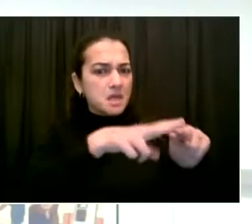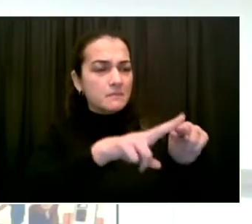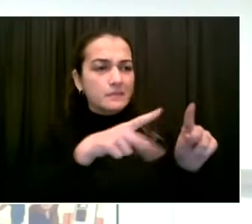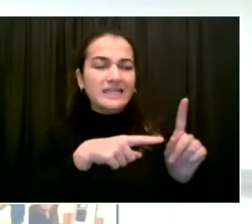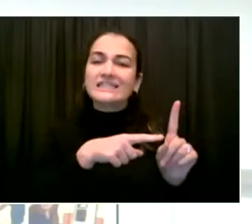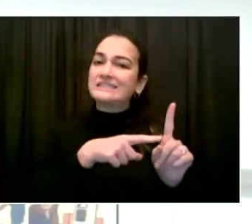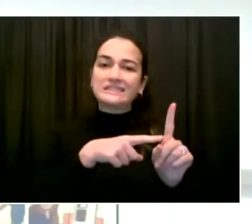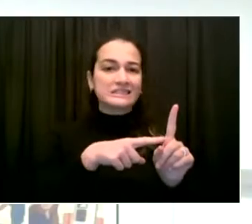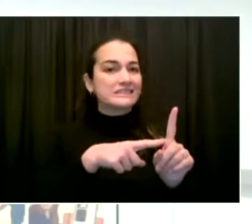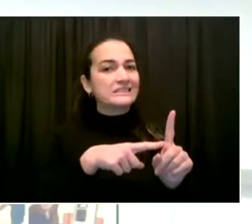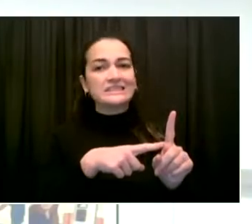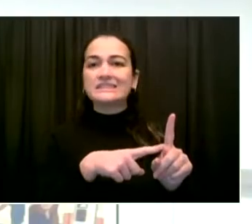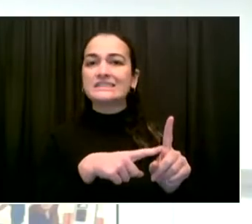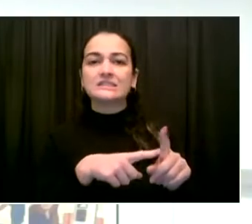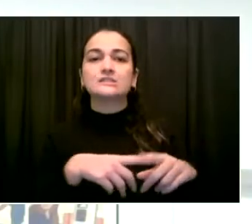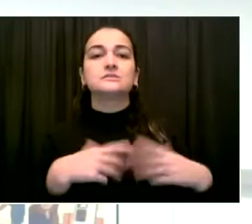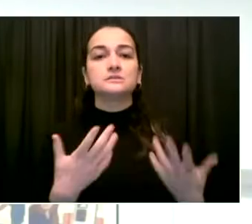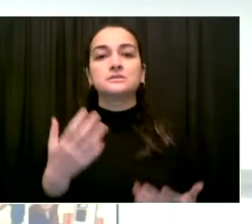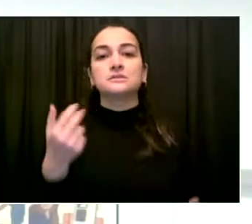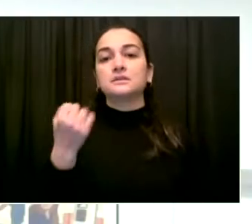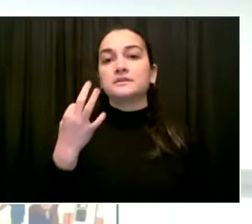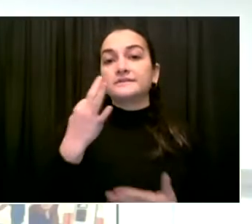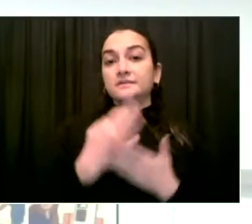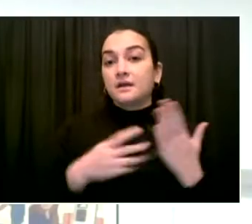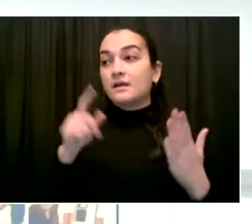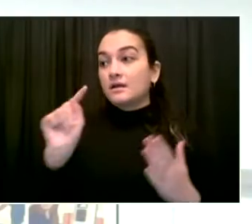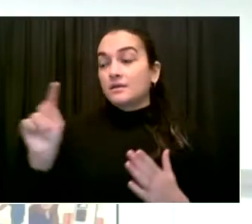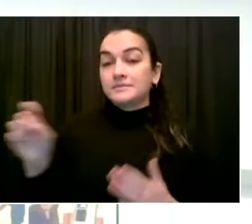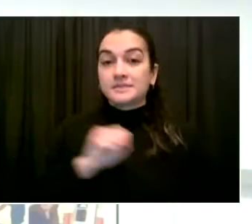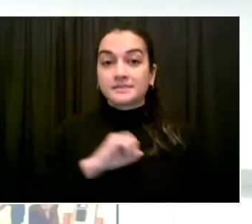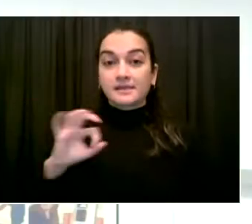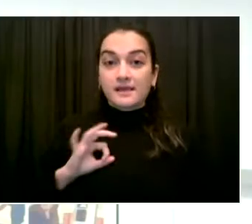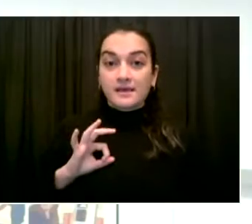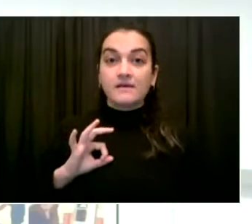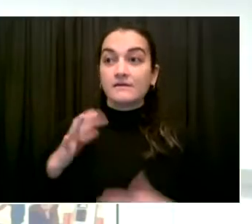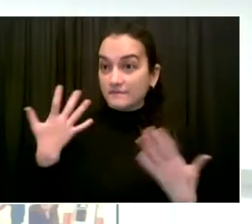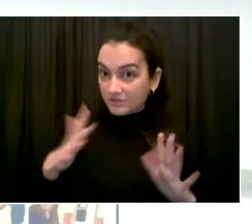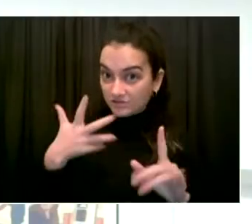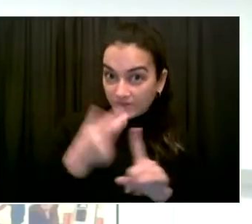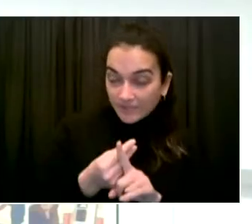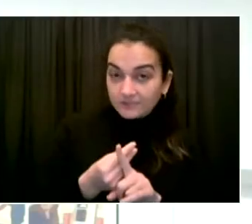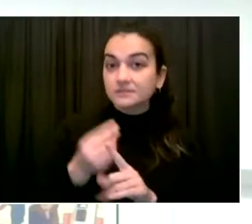MAKE THEM EVEN SAFER. IF THERE IS A MIX OF